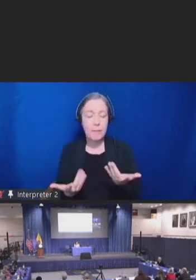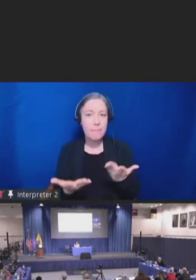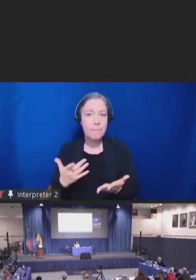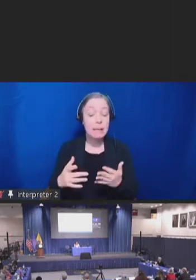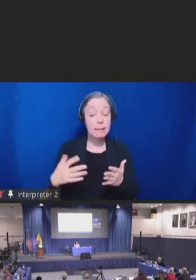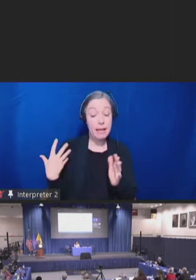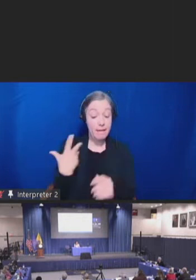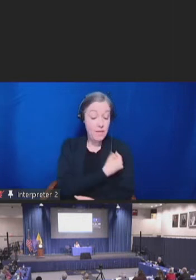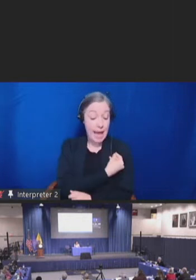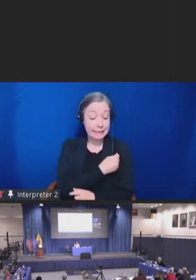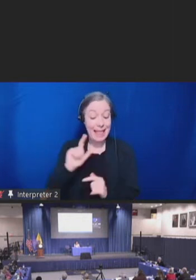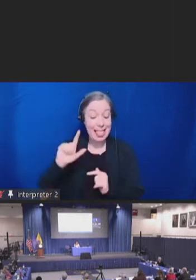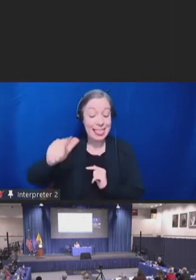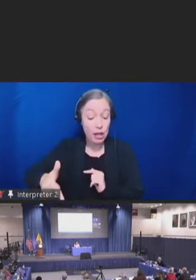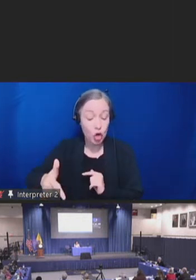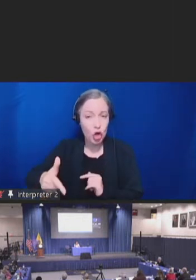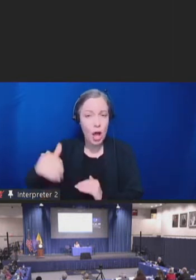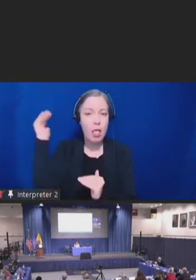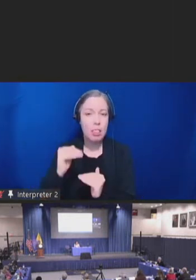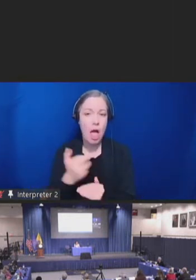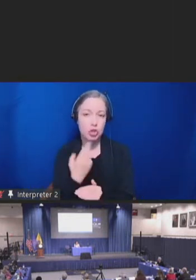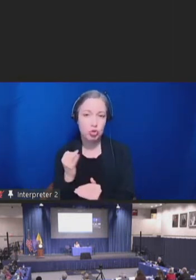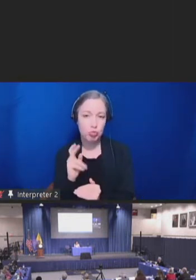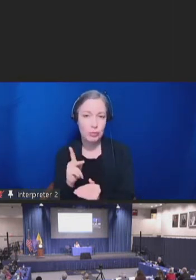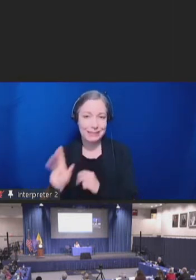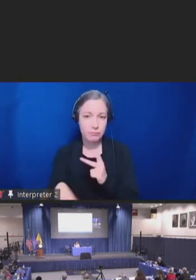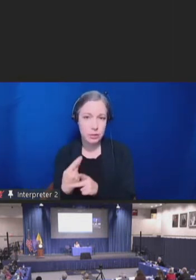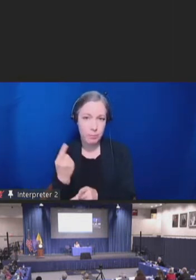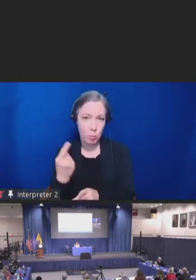So, again, it's how delayed a child is in receiving their vaccines.